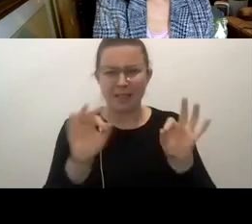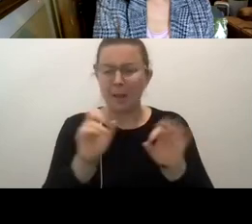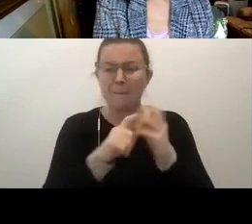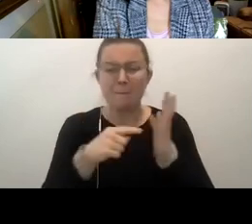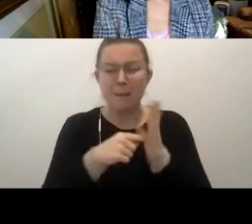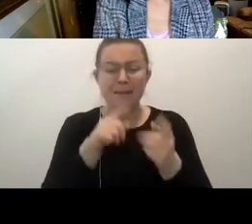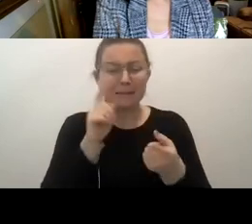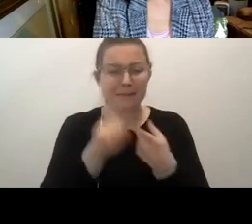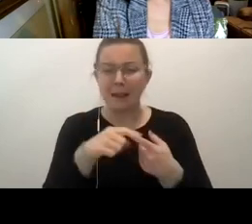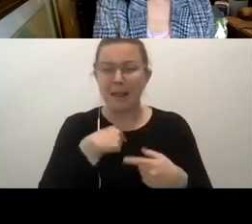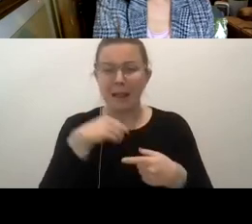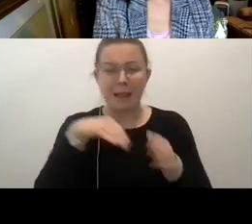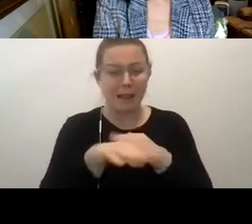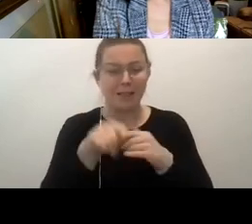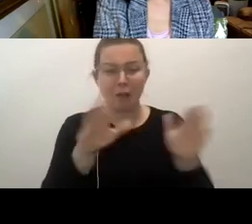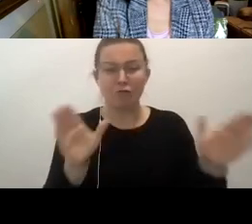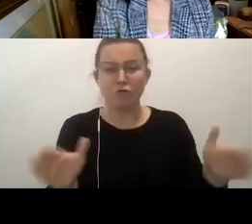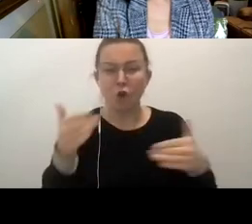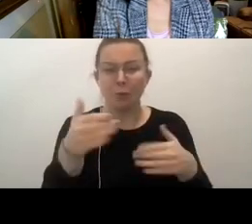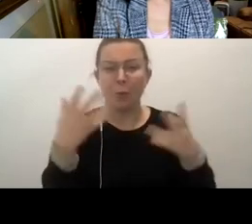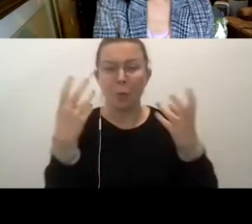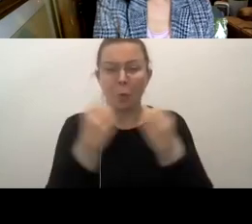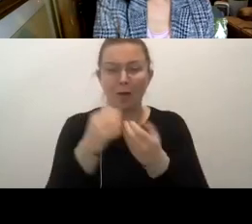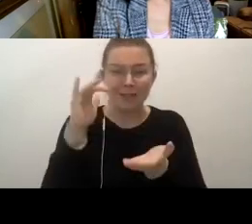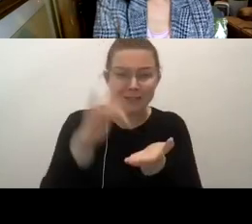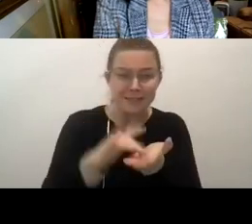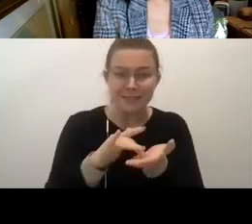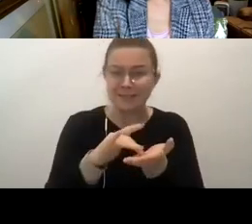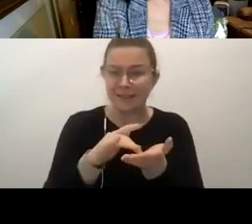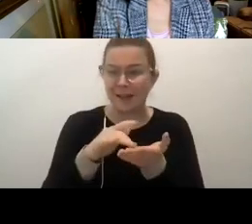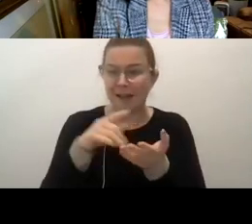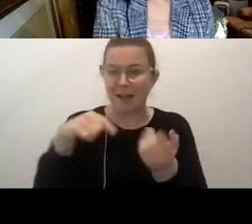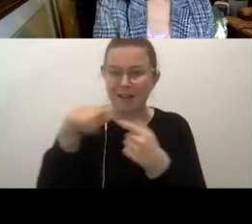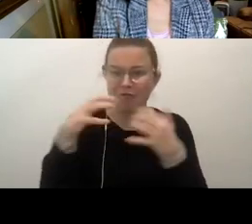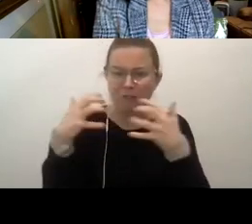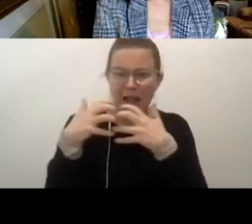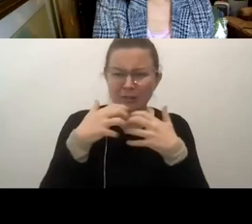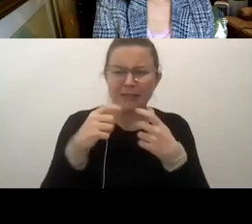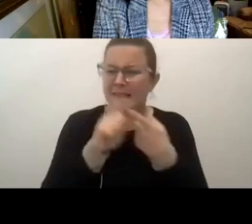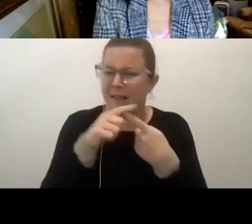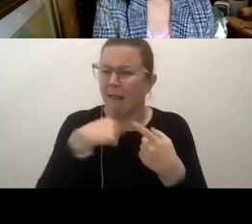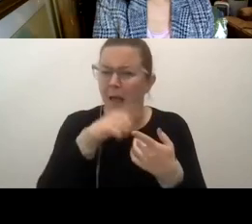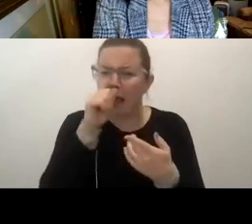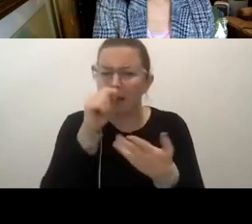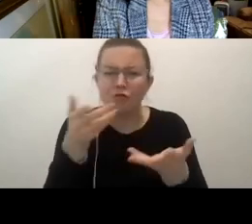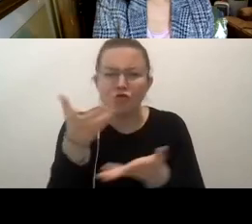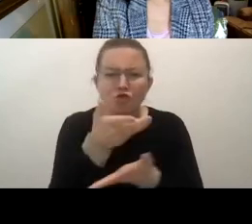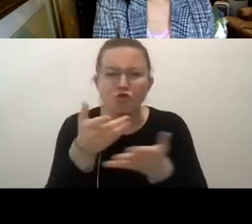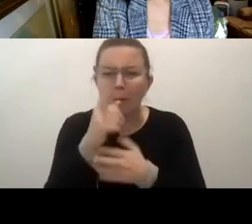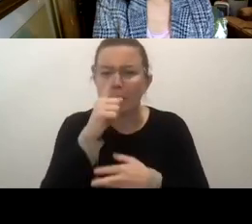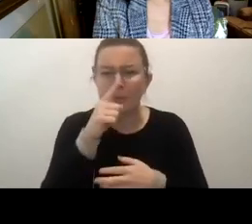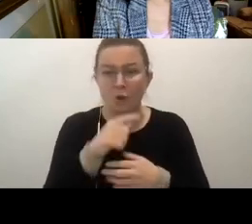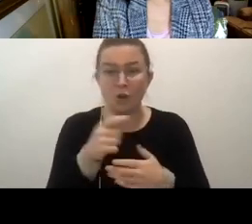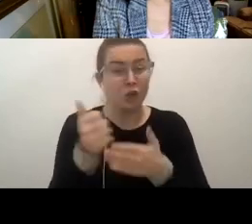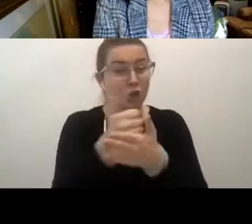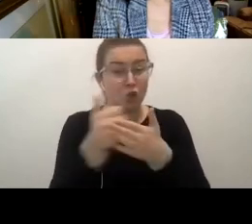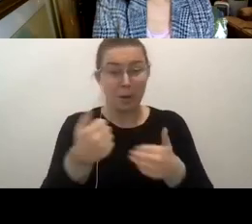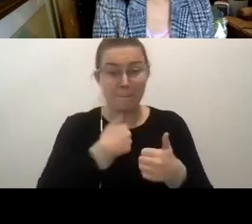room and engage with people, whereas usually I'm at the edges of a room, kind of pressed